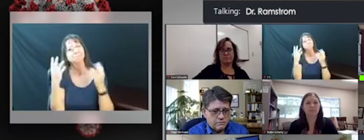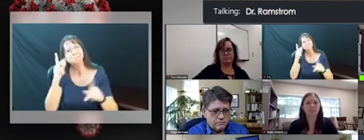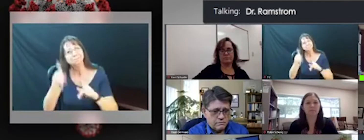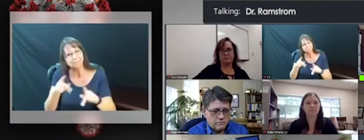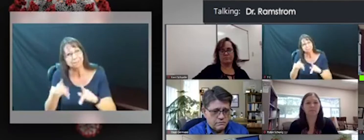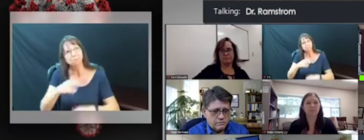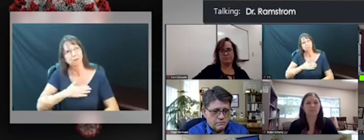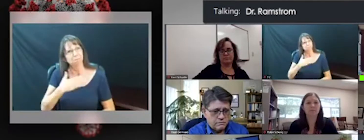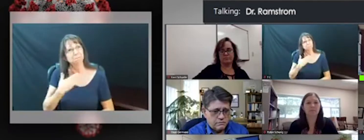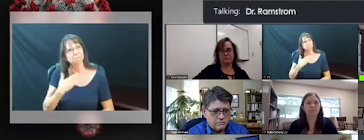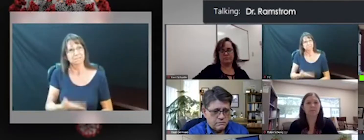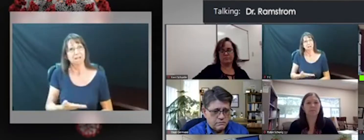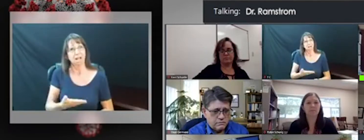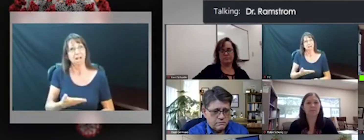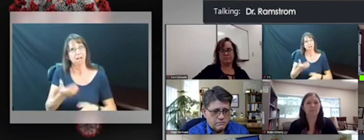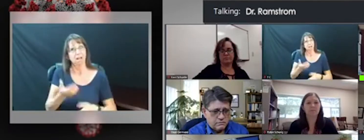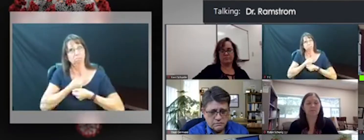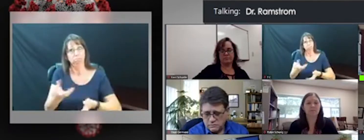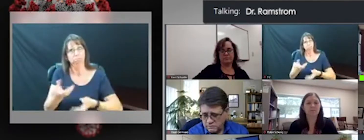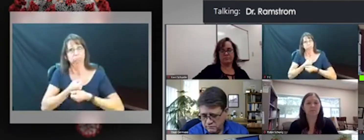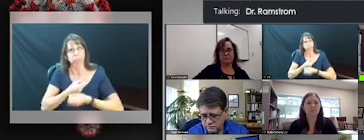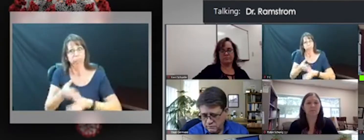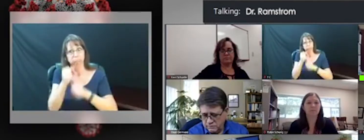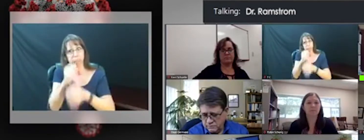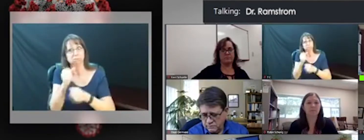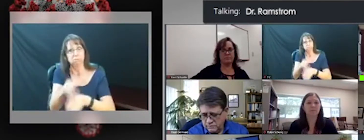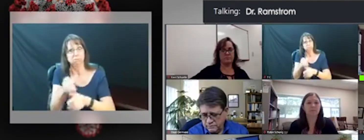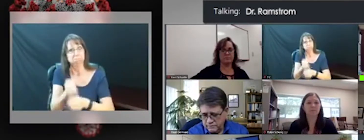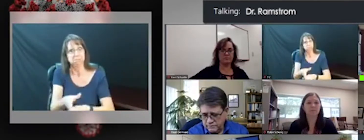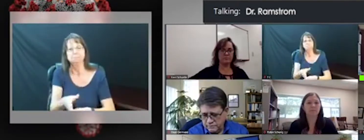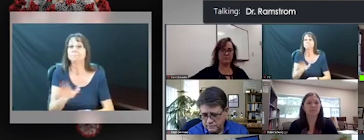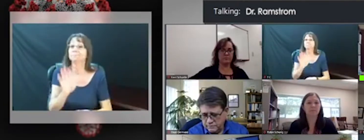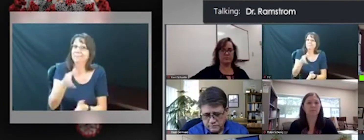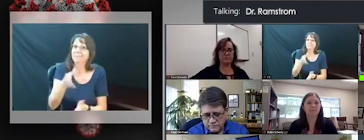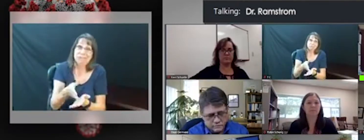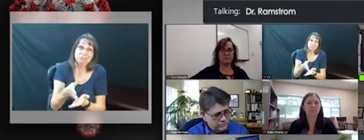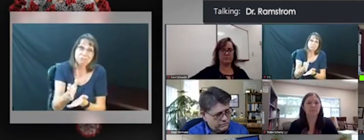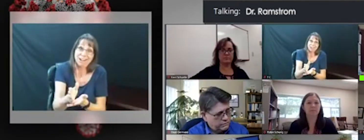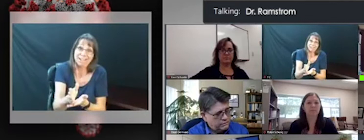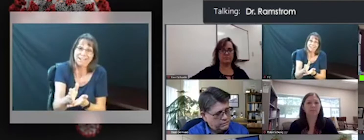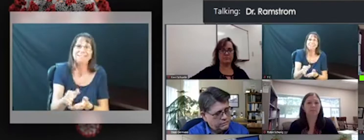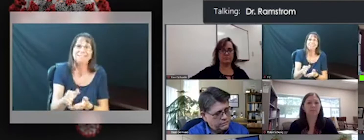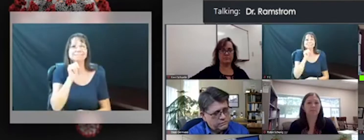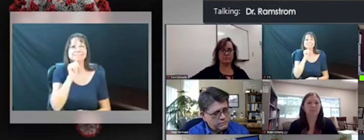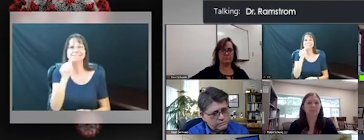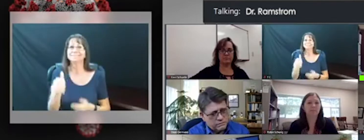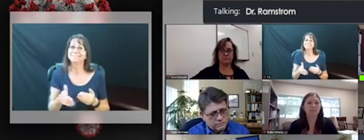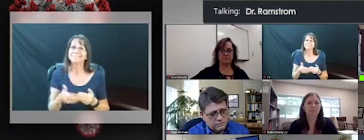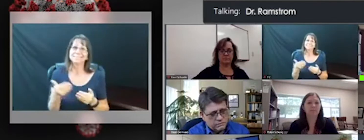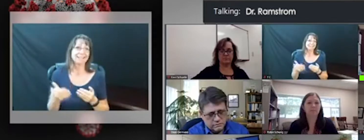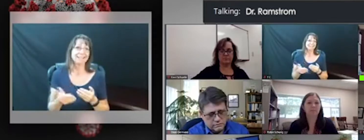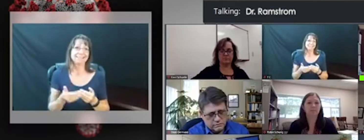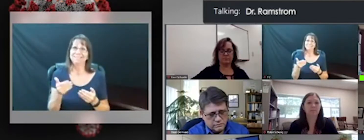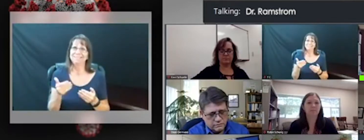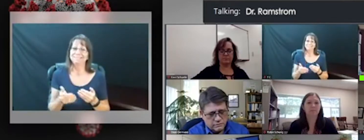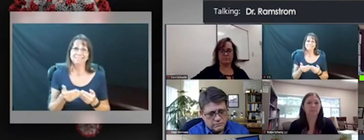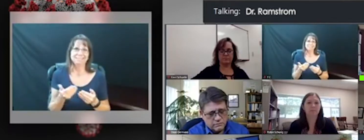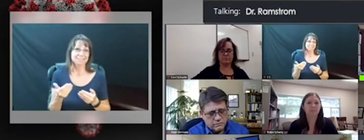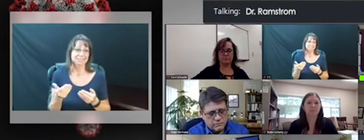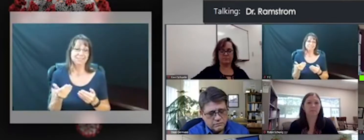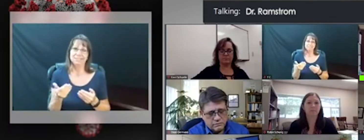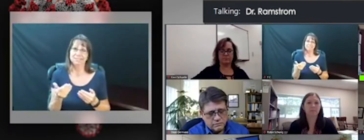is my hope, and they have the right to do that. This is not easy for anybody and certainly civil